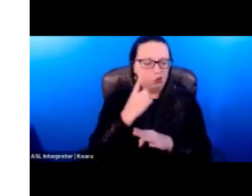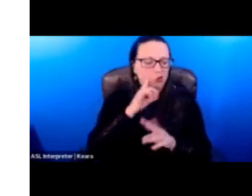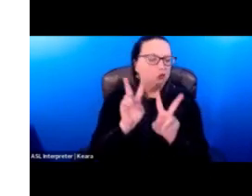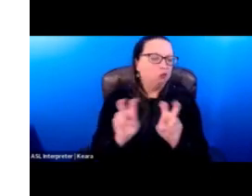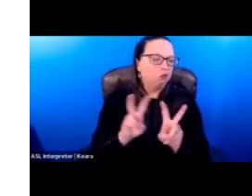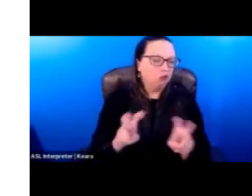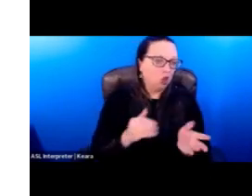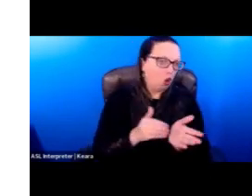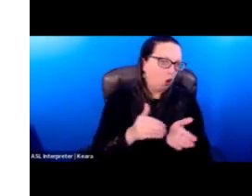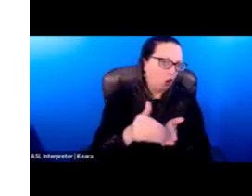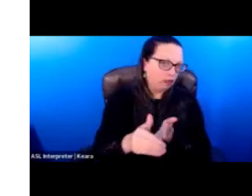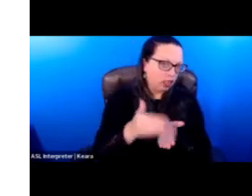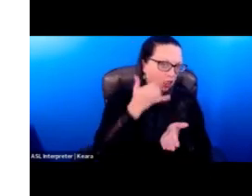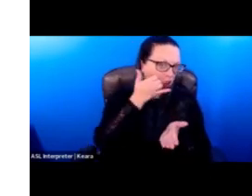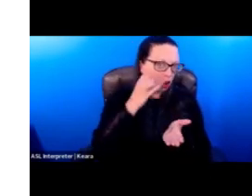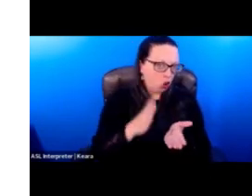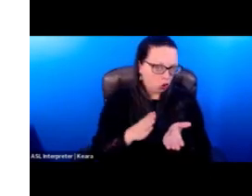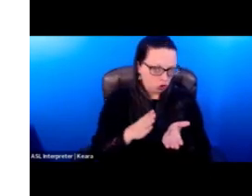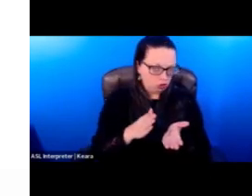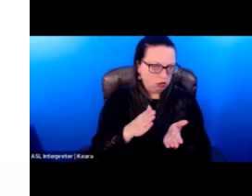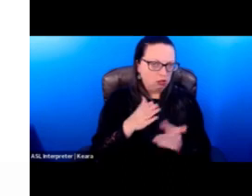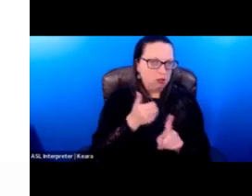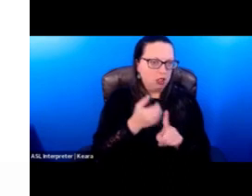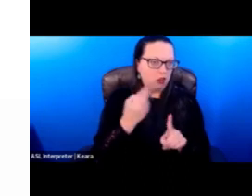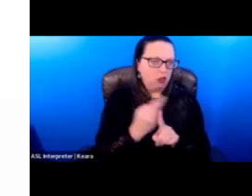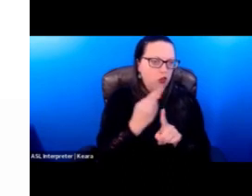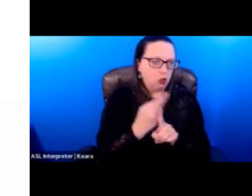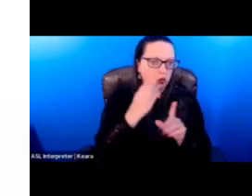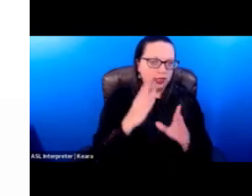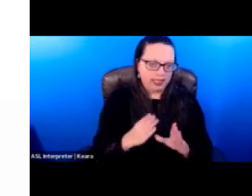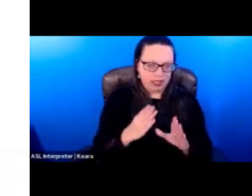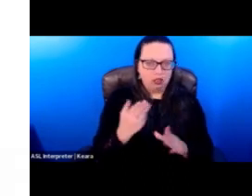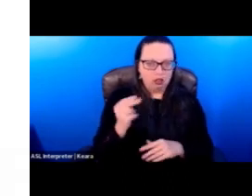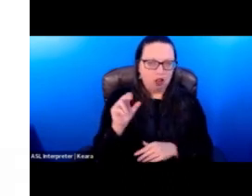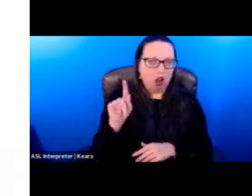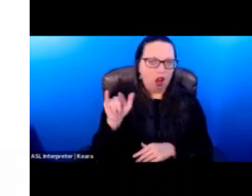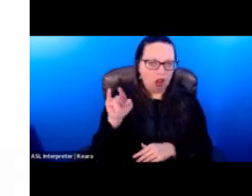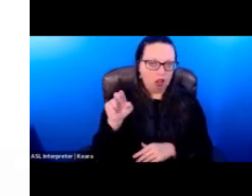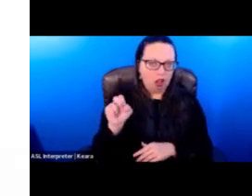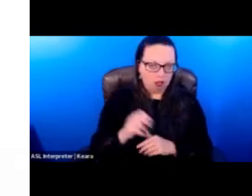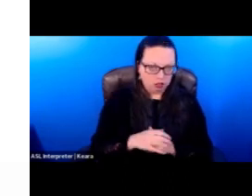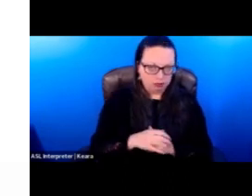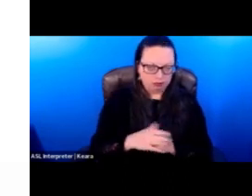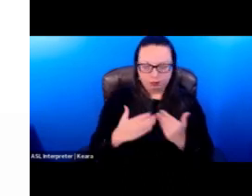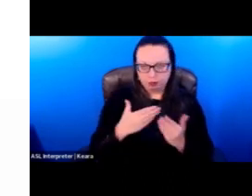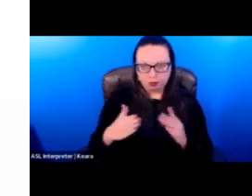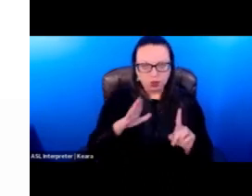callers, who are using the hotline, we whatever they represent in terms of the